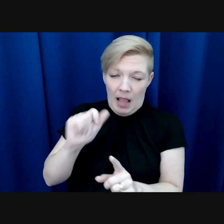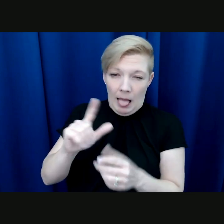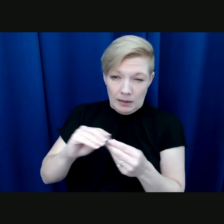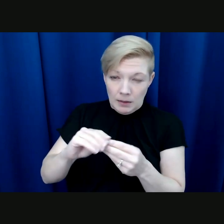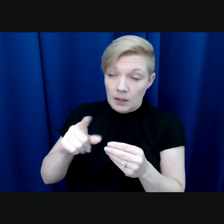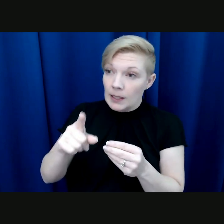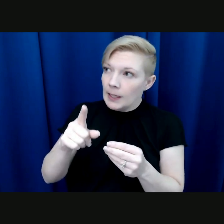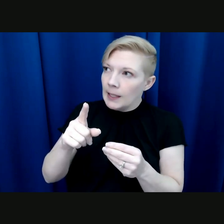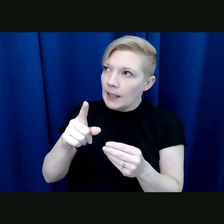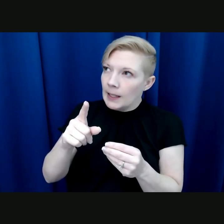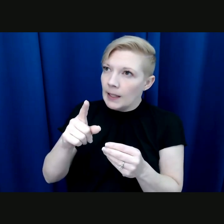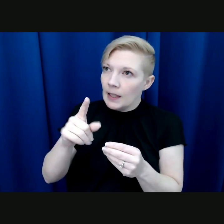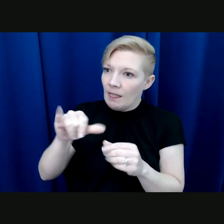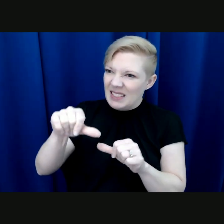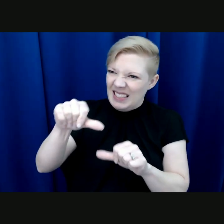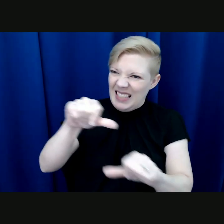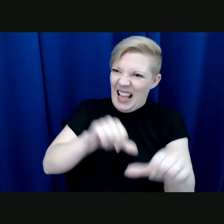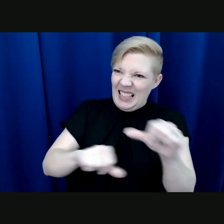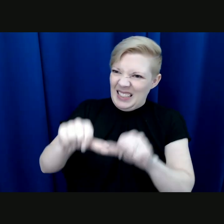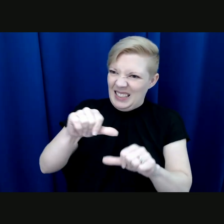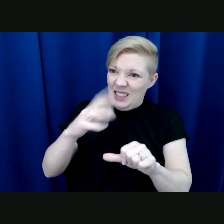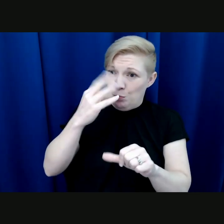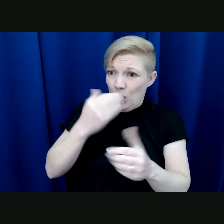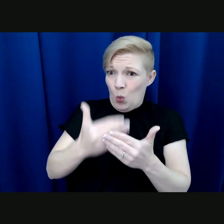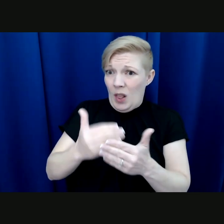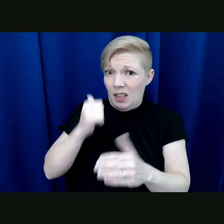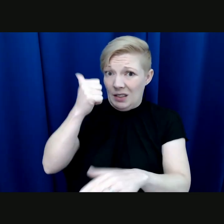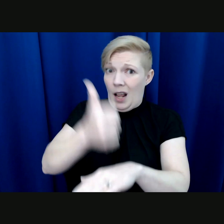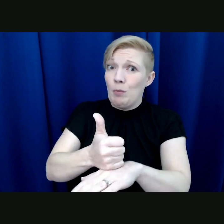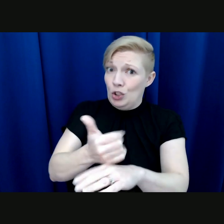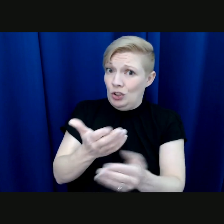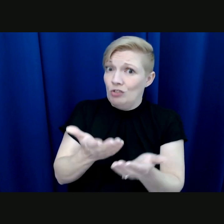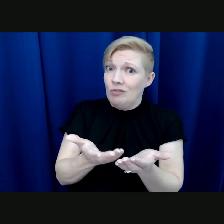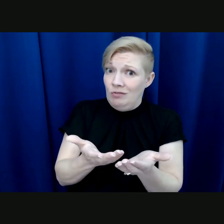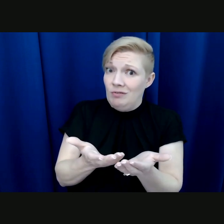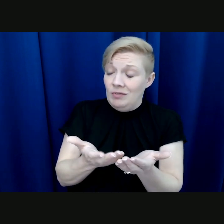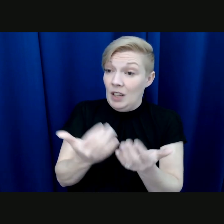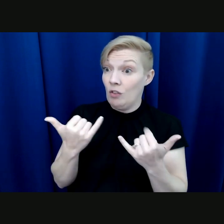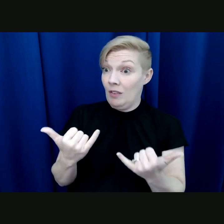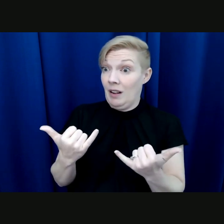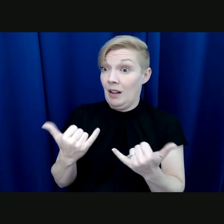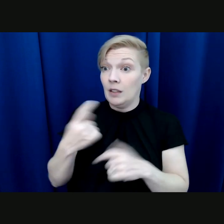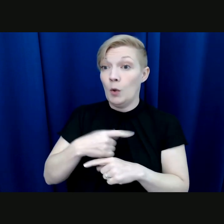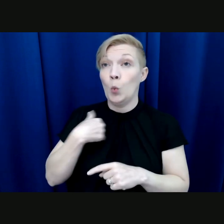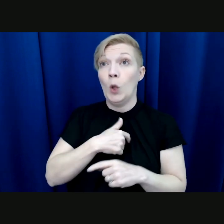The science is pretty well established. I mean, of any scientist, of any repute.